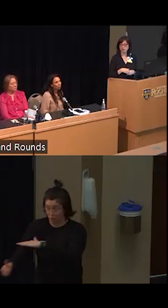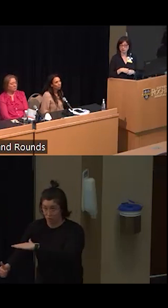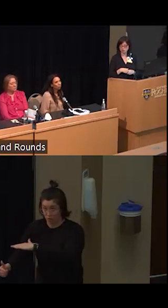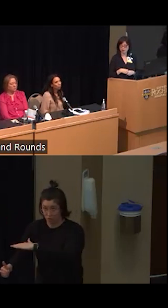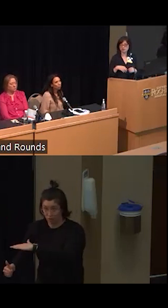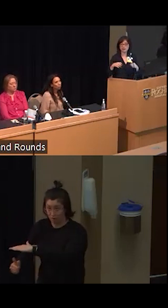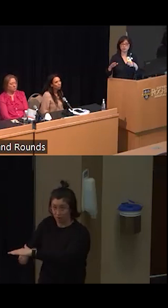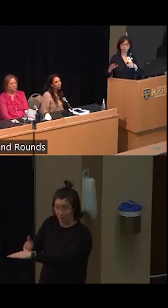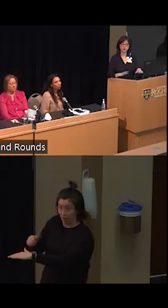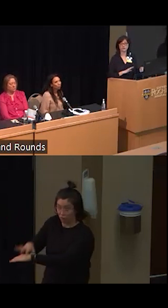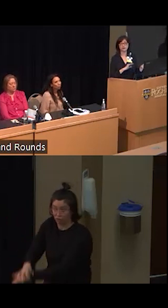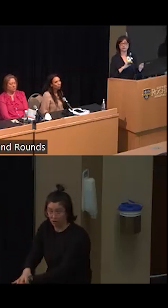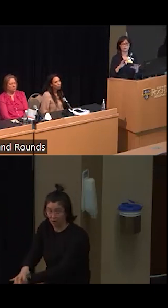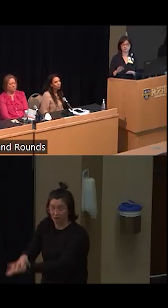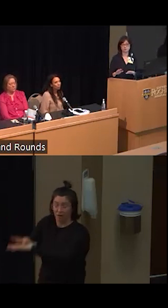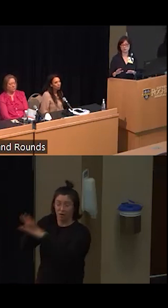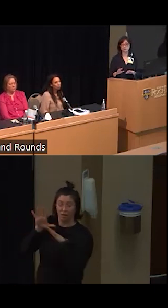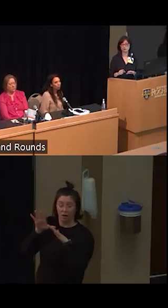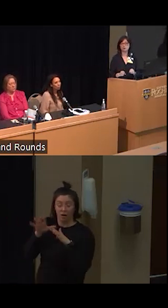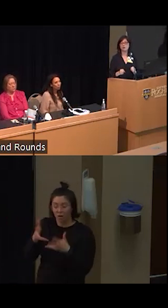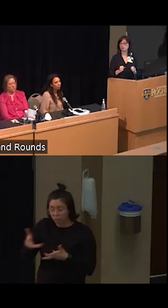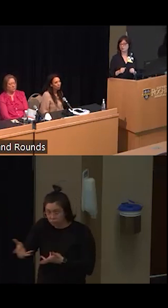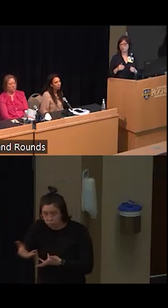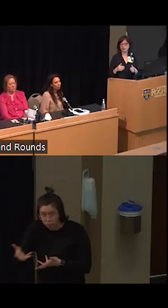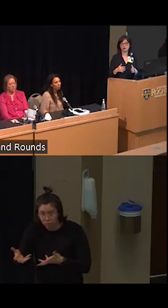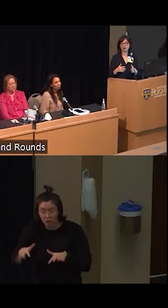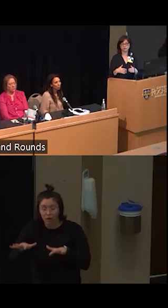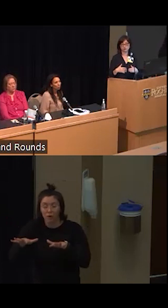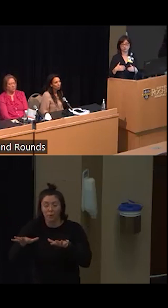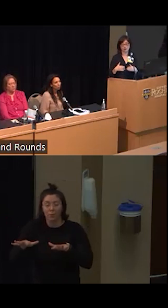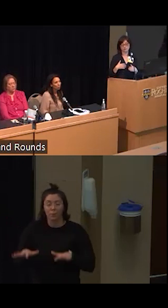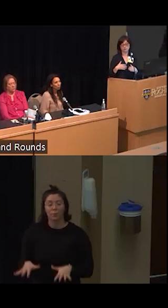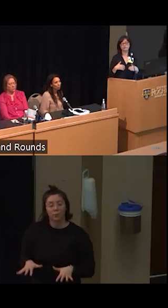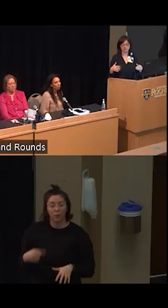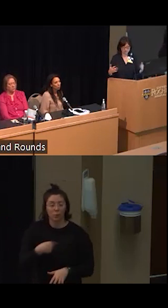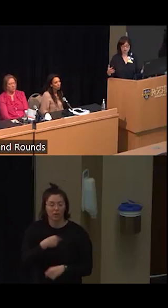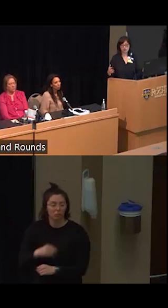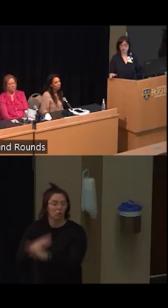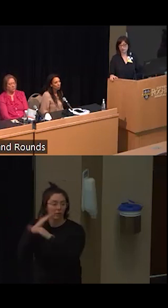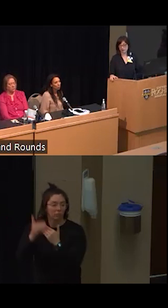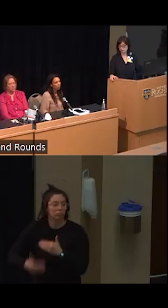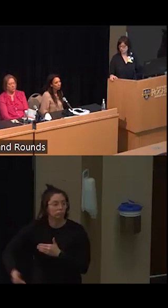and restraints and working with them within the milieu so that we can also prevent another episode